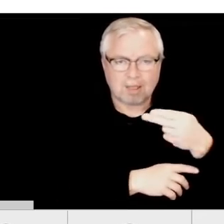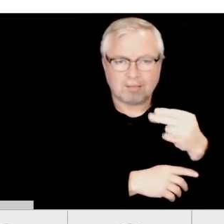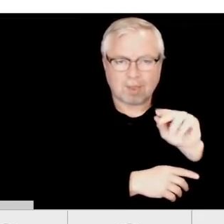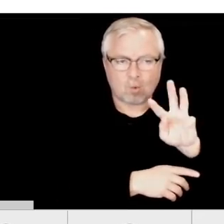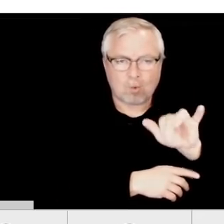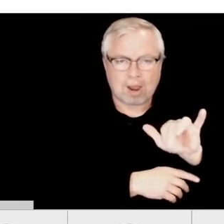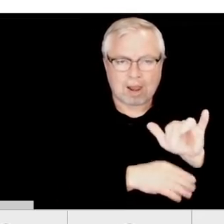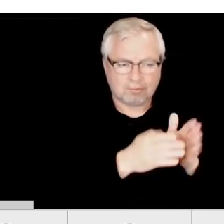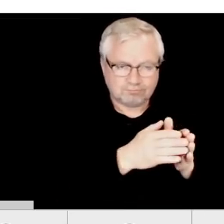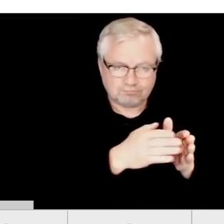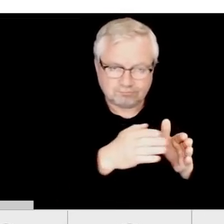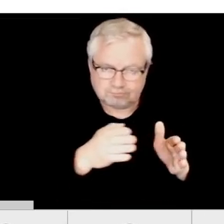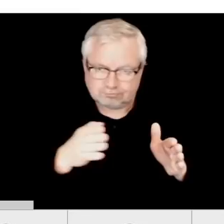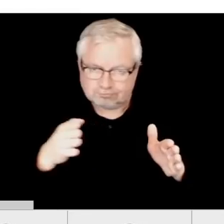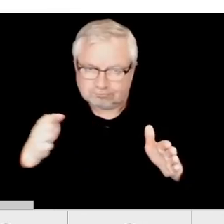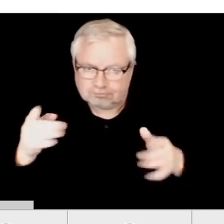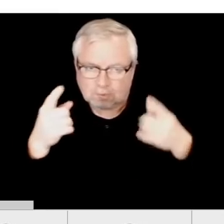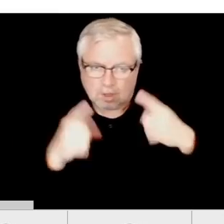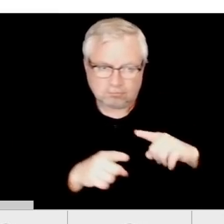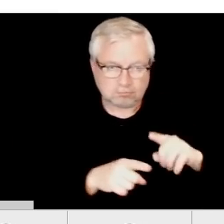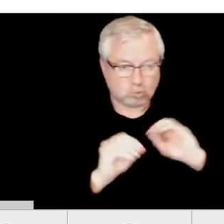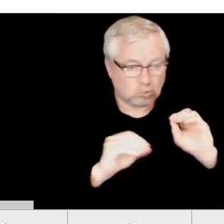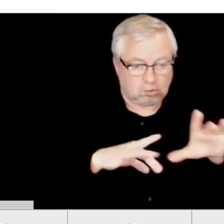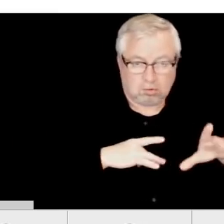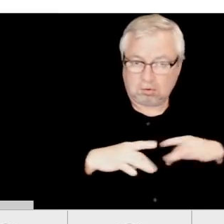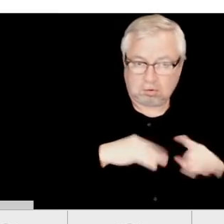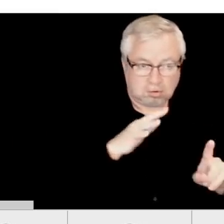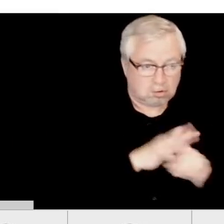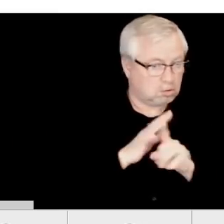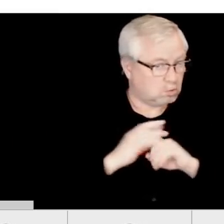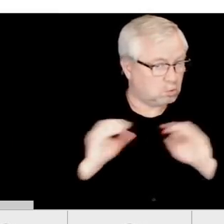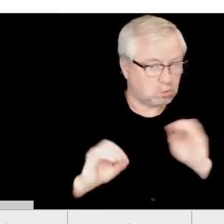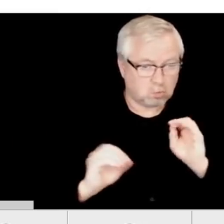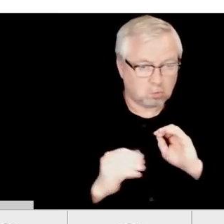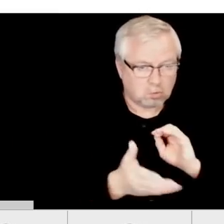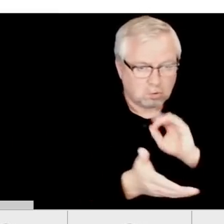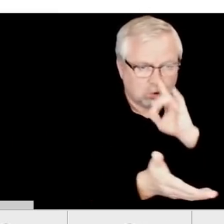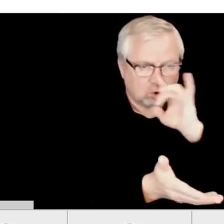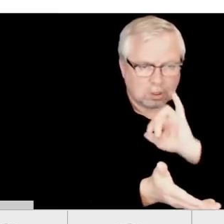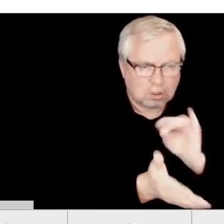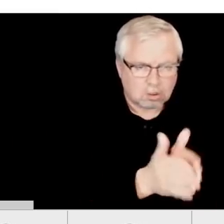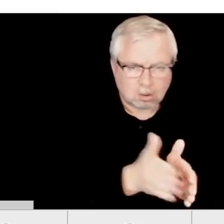The data is incomplete, but we know that is happening.